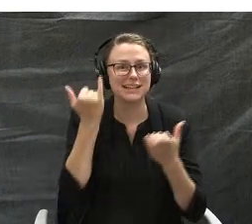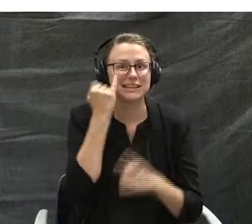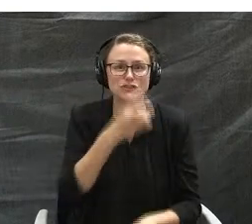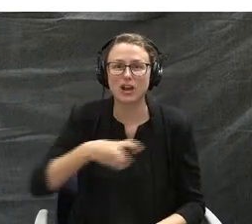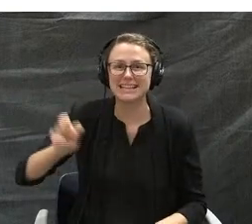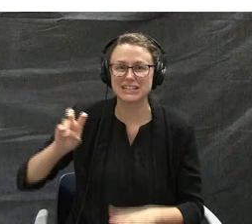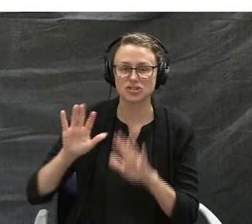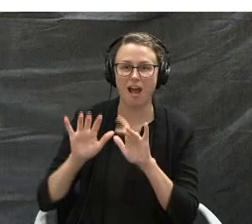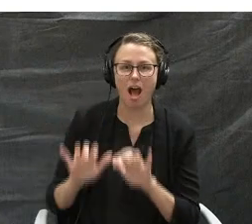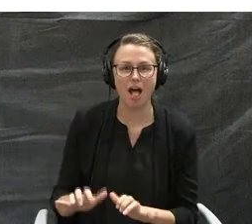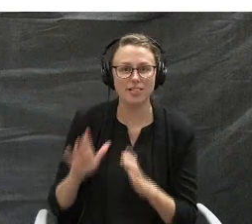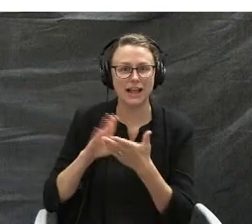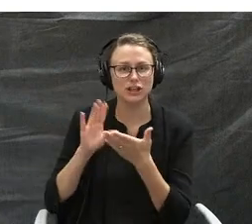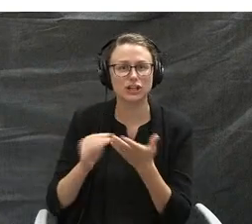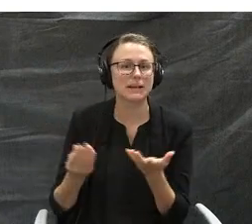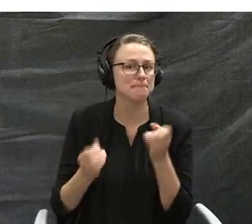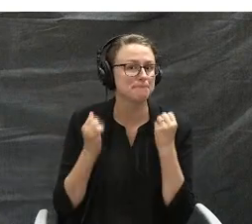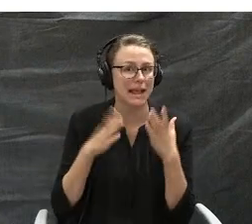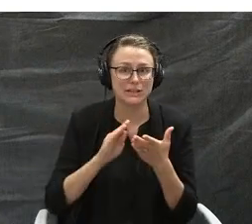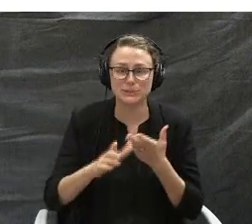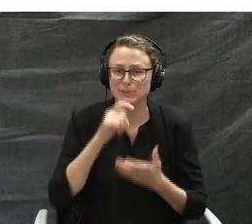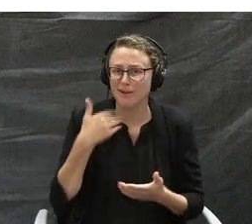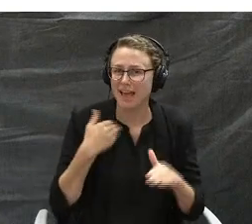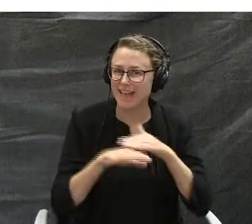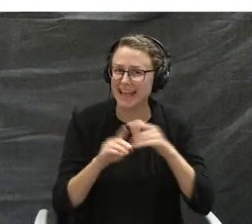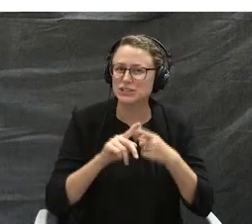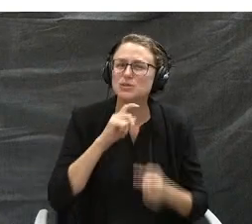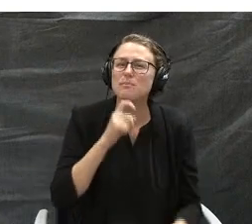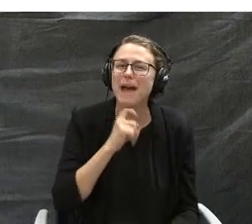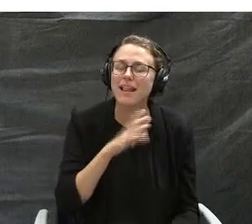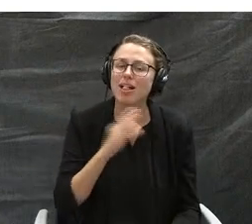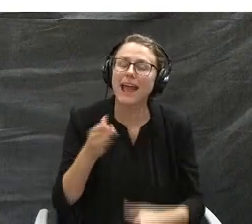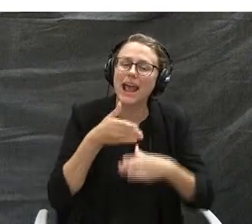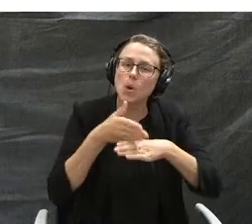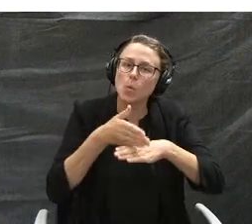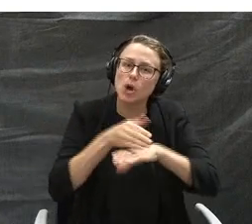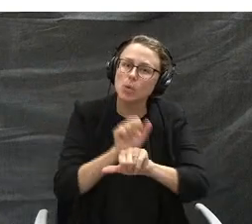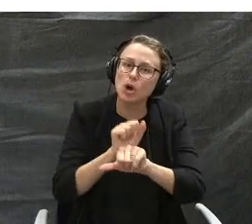Many students do not have access to metal and woodworking tools outside of the school classrooms.